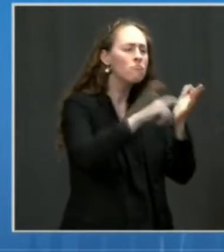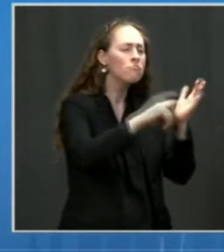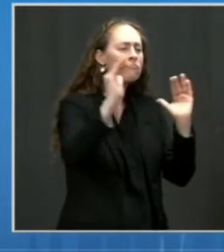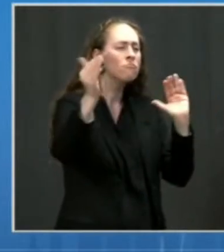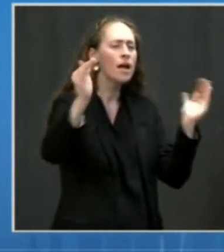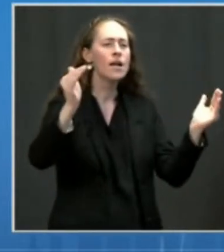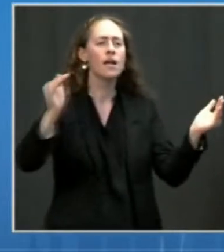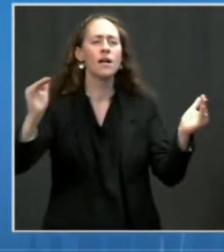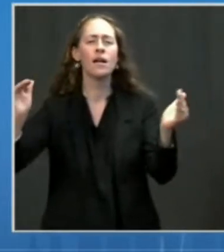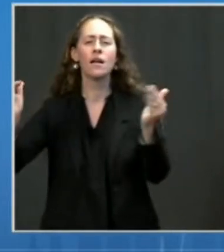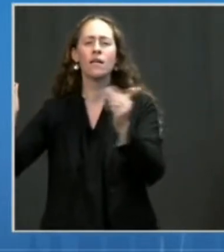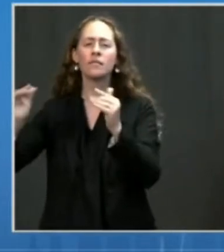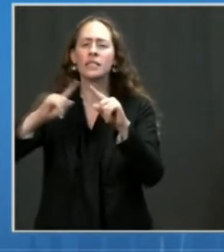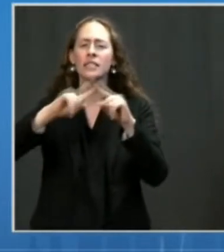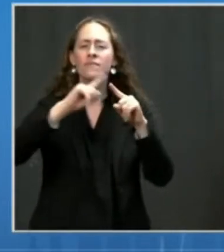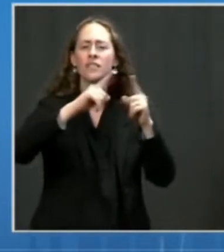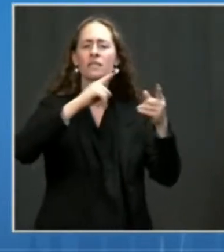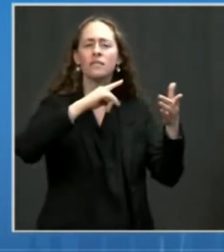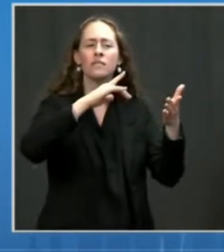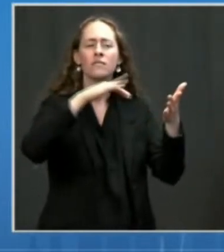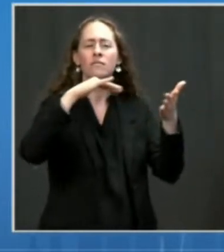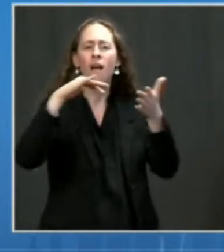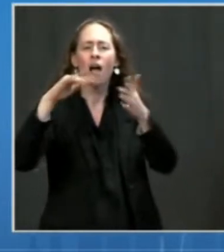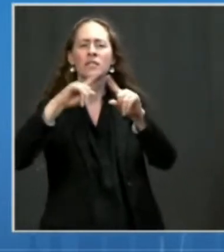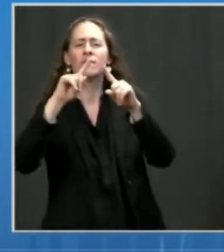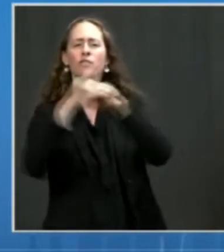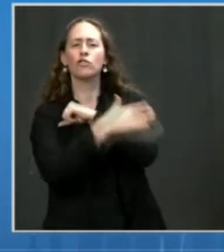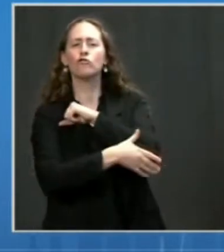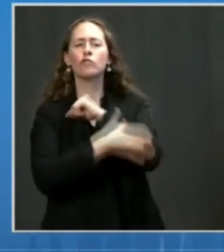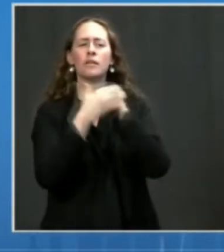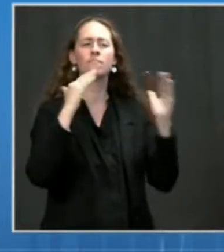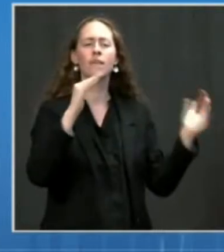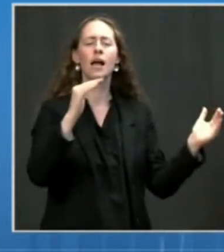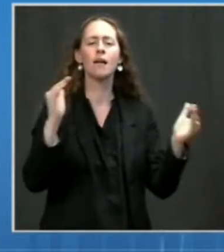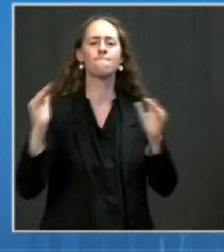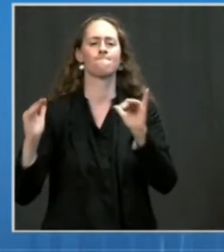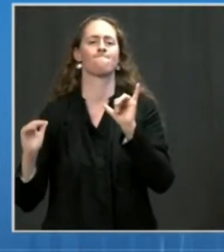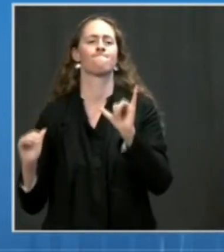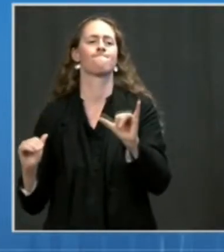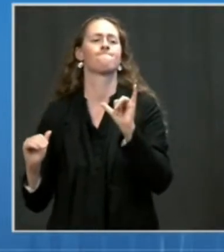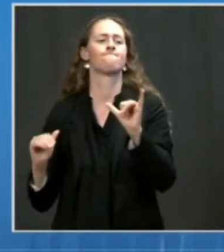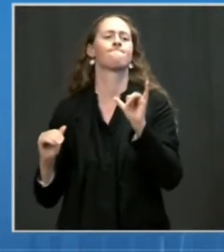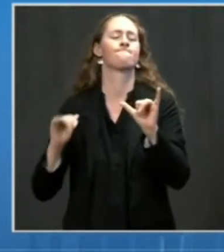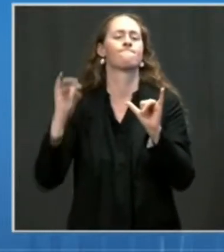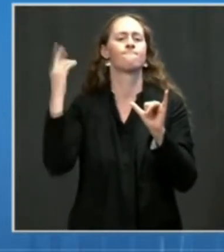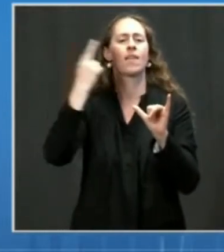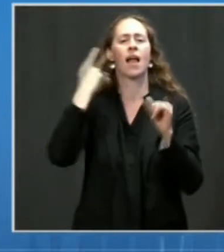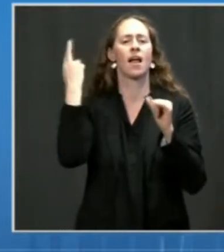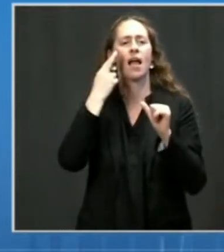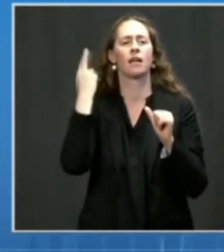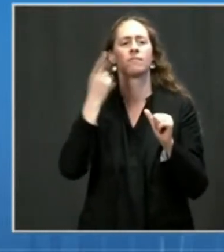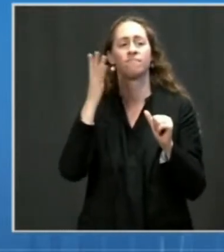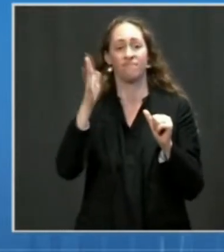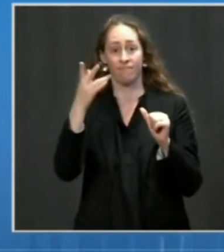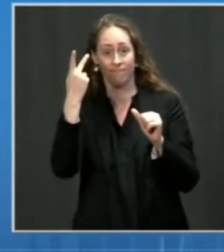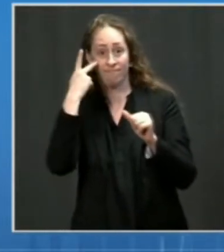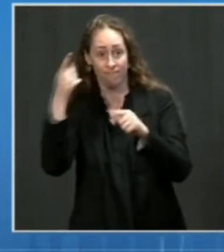UNVACCINATED. THIS NEW FINDING COMBINED WITH DATA FROM OTHER OUTBREAK INVESTIGATIONS AND SURVEILLANCE STUDIES ACROSS THE COUNTRY WAS